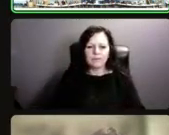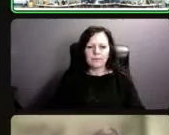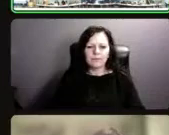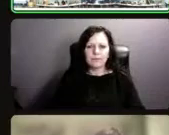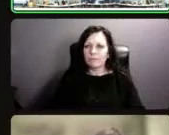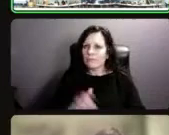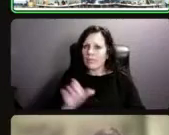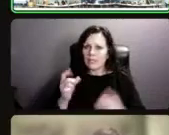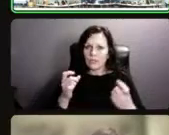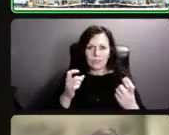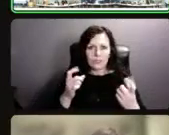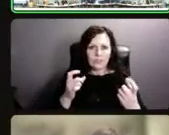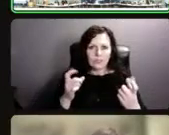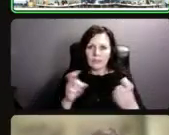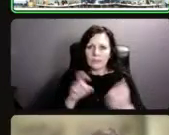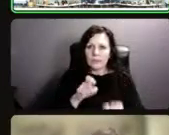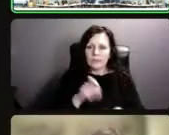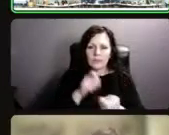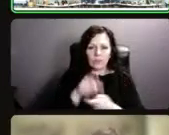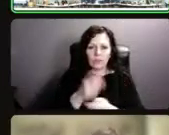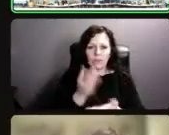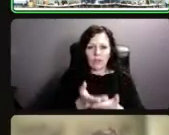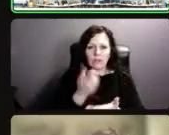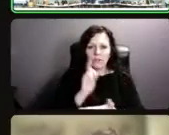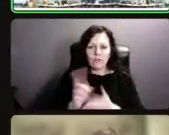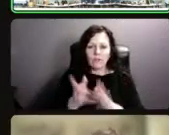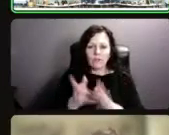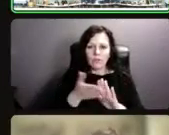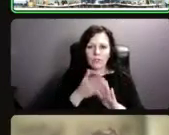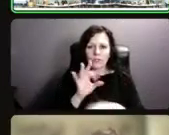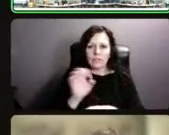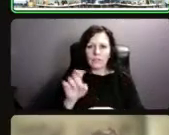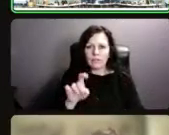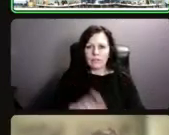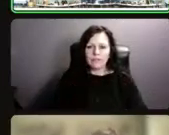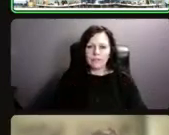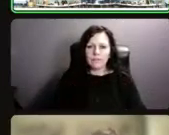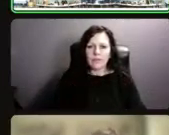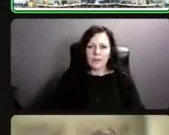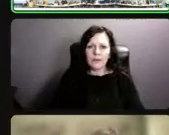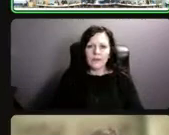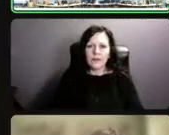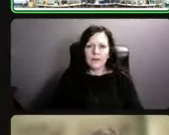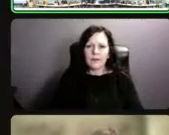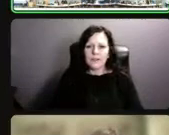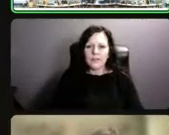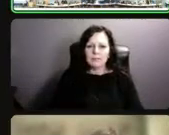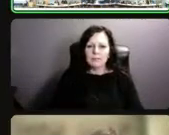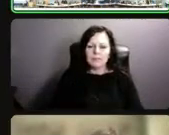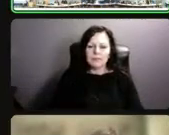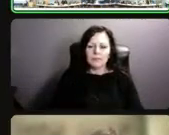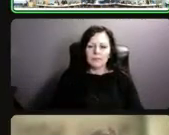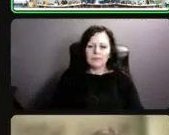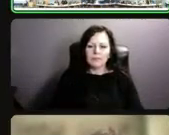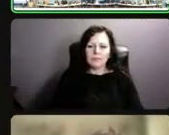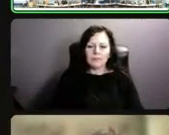AND THERE ARE NO ARABS ARE THERE ANYMORE.